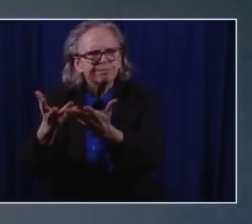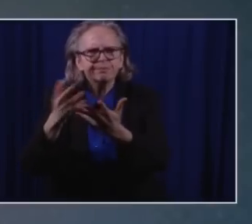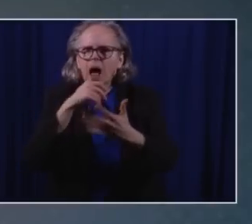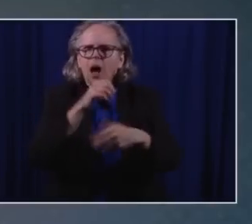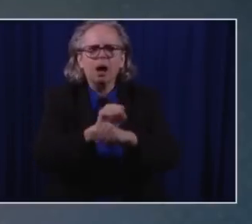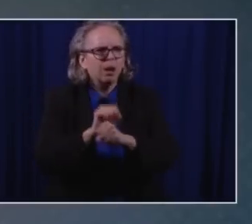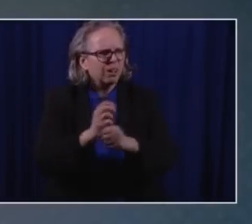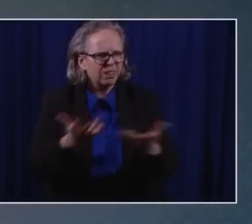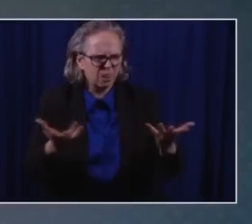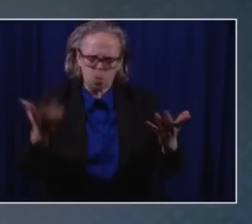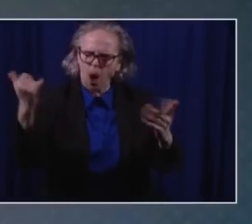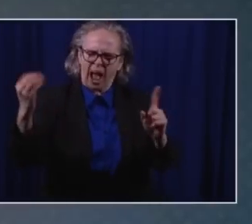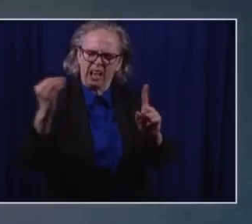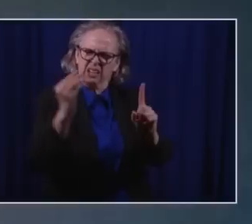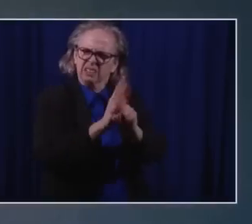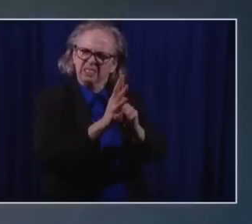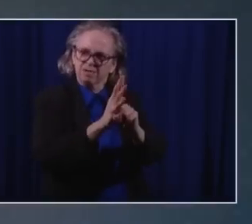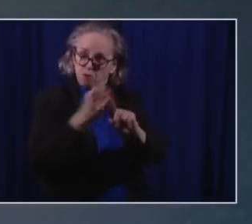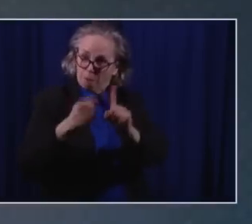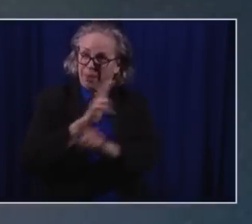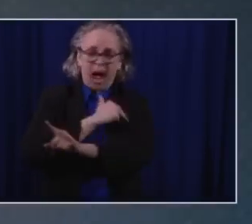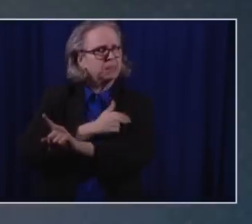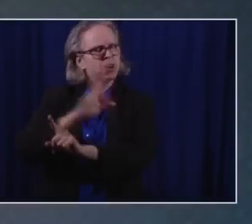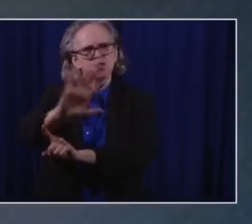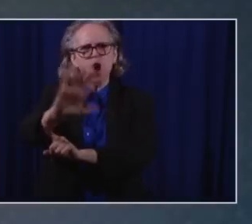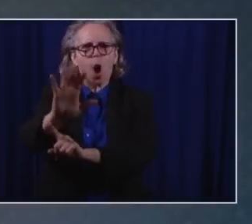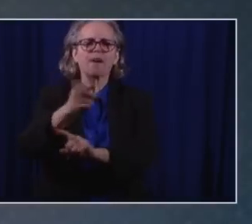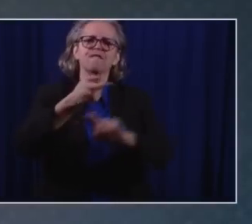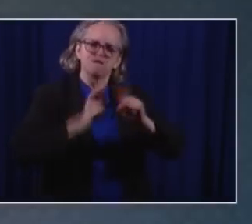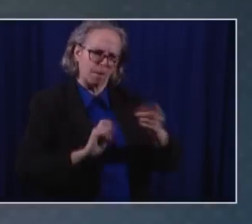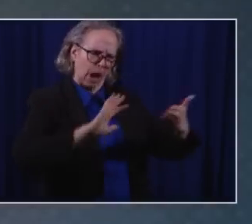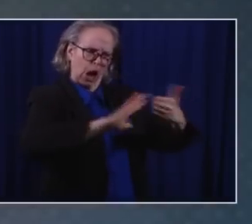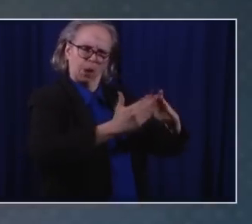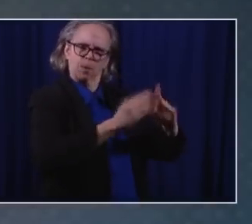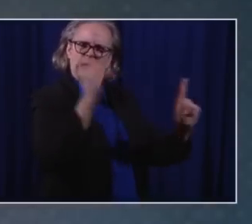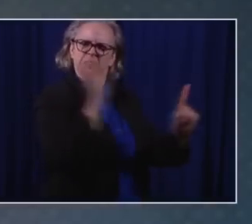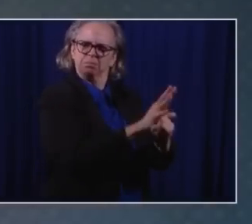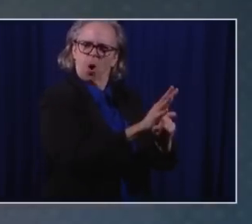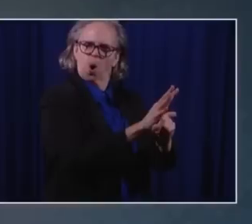infection. While emphasizing that we look at each of these infections and they're not catching it in the hospital.